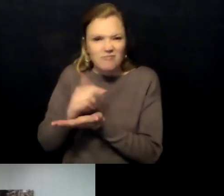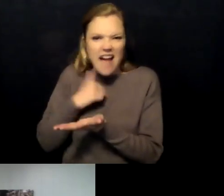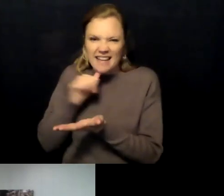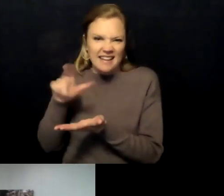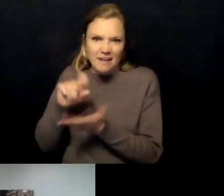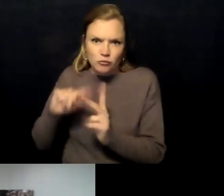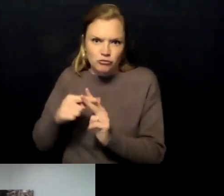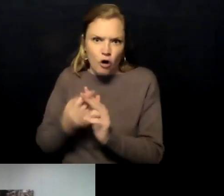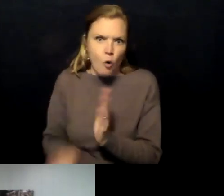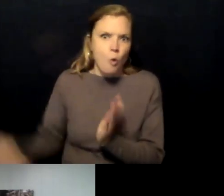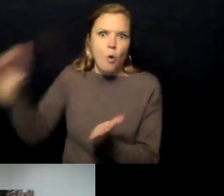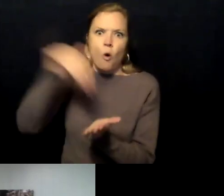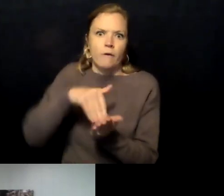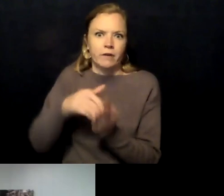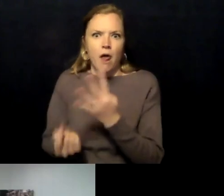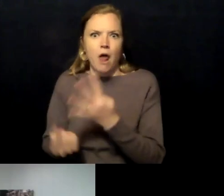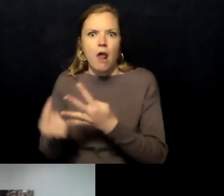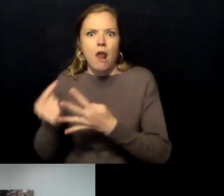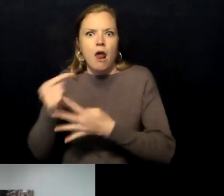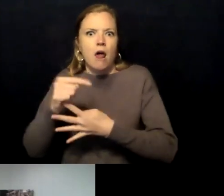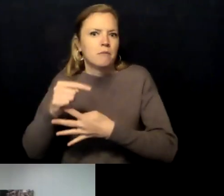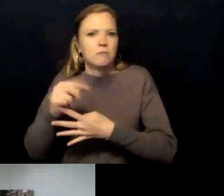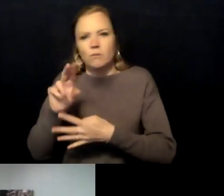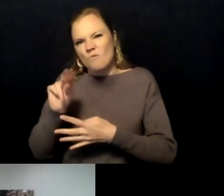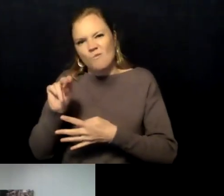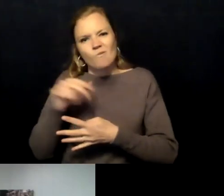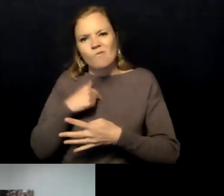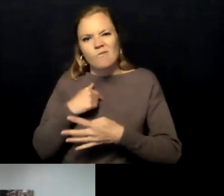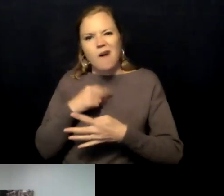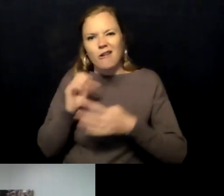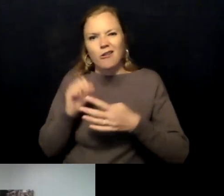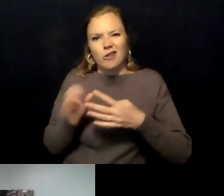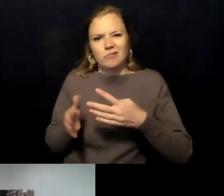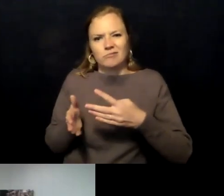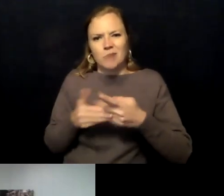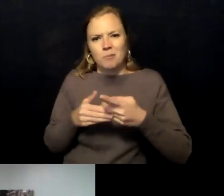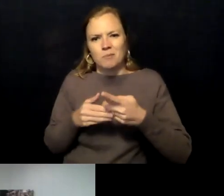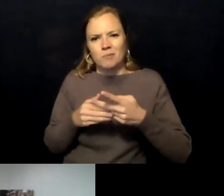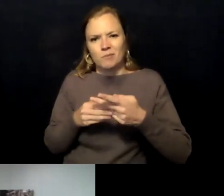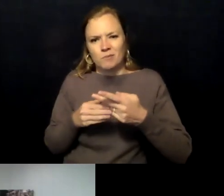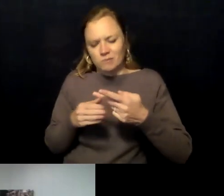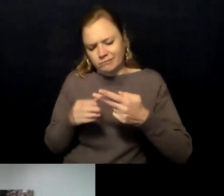just took all the horticulture classes. So ultimately I have an associates in